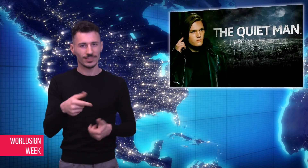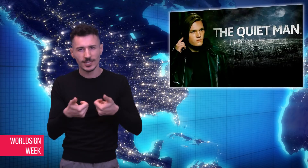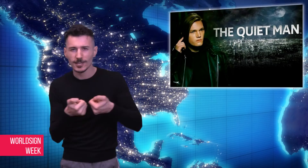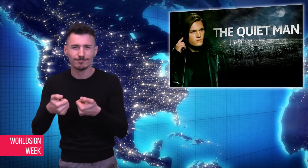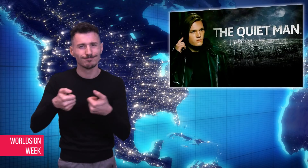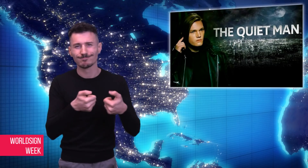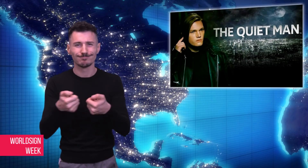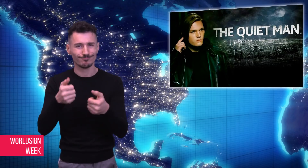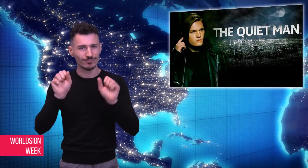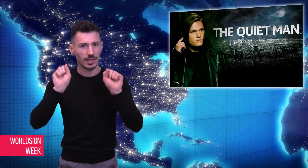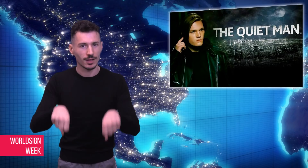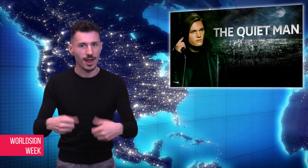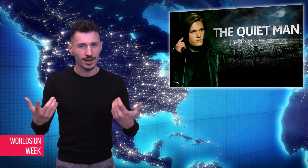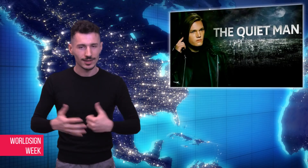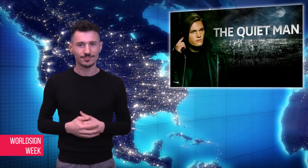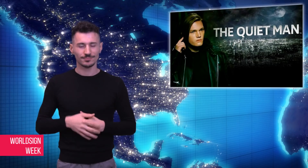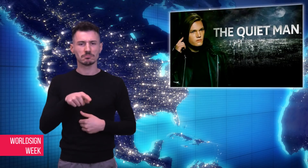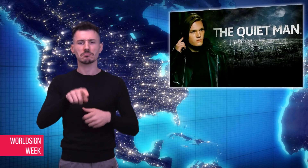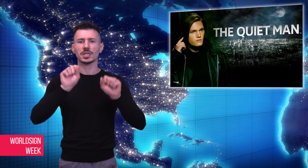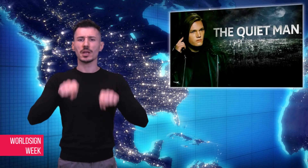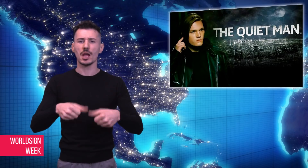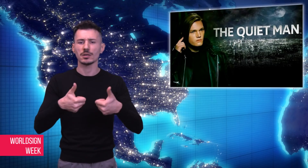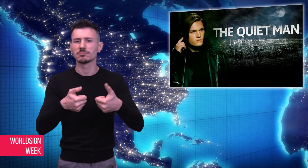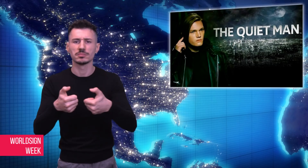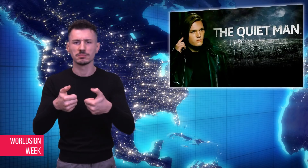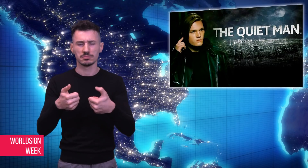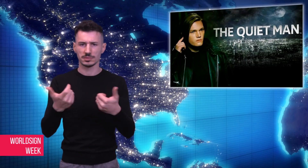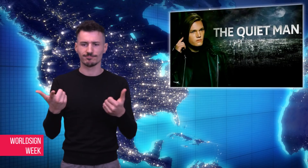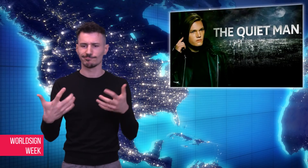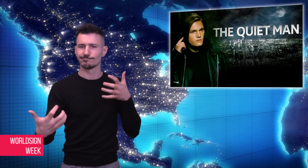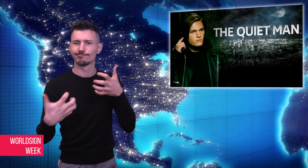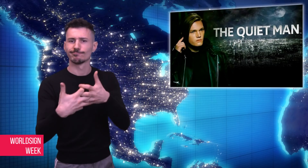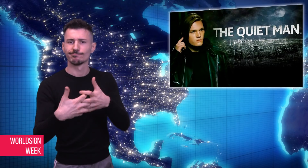in an action adventure. It can be played on